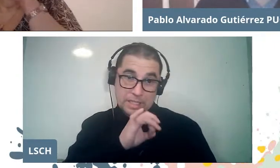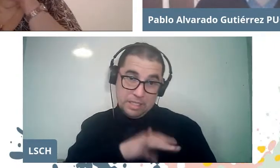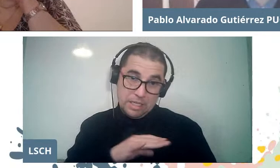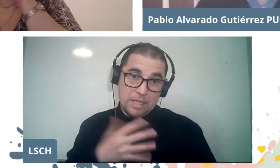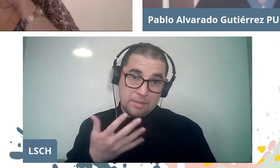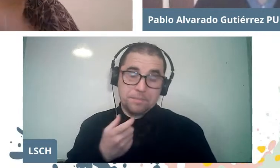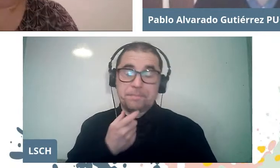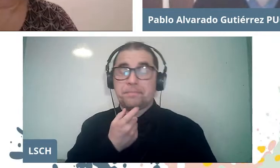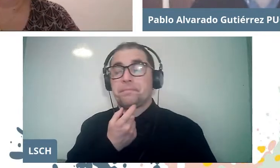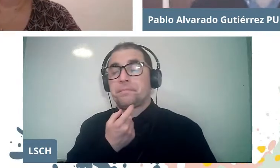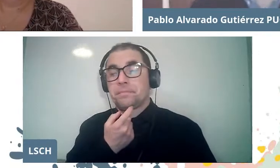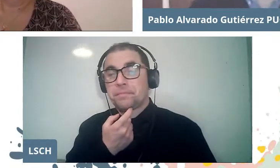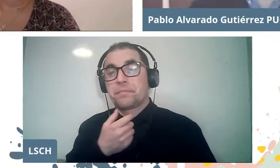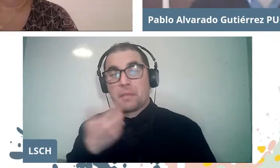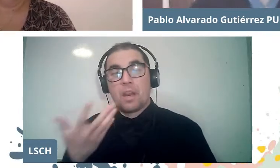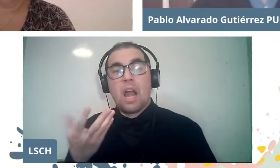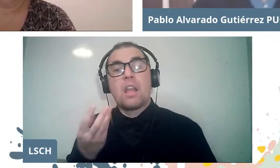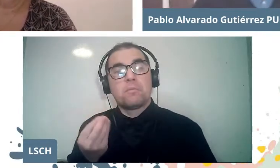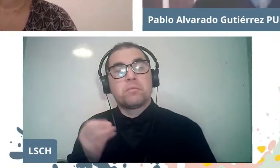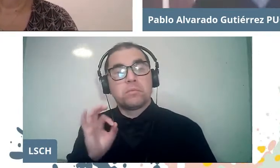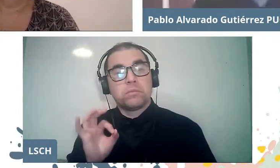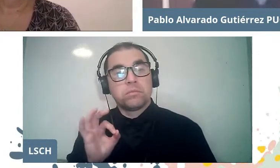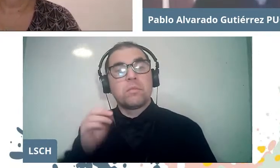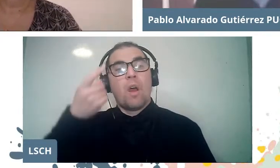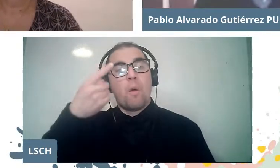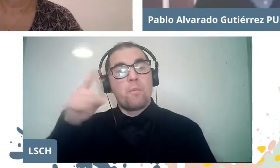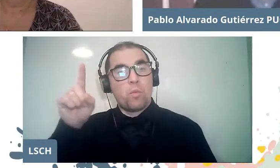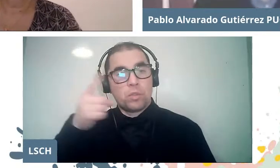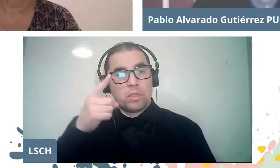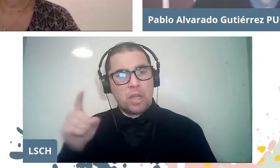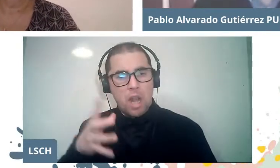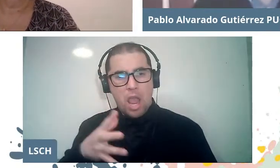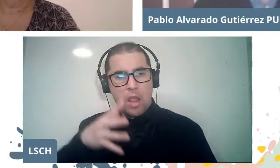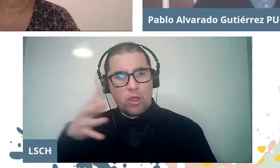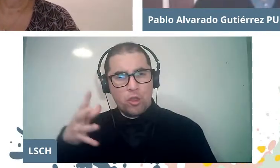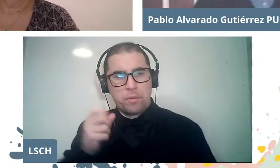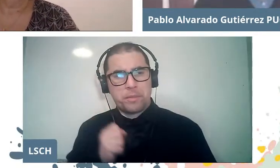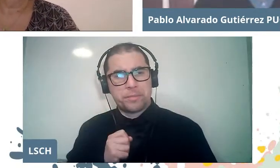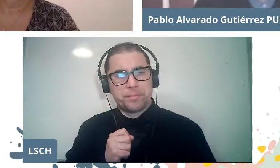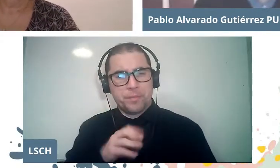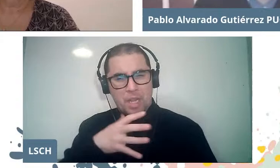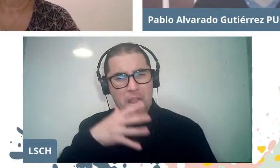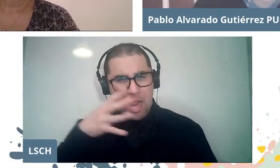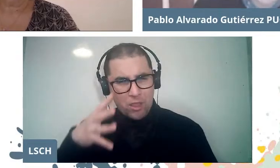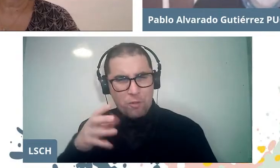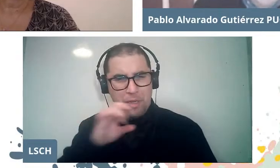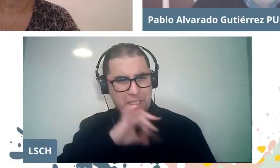where there is a huge piece of music, really huge,